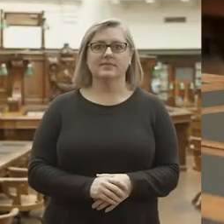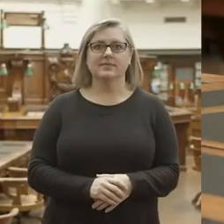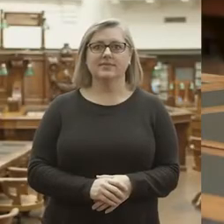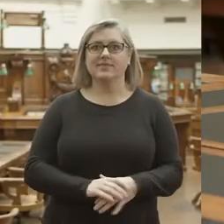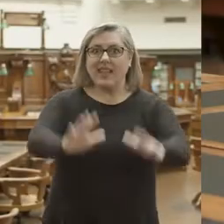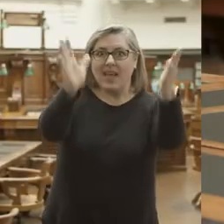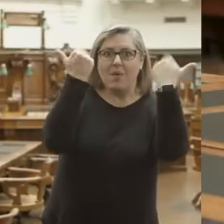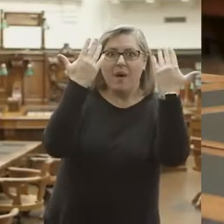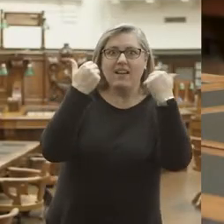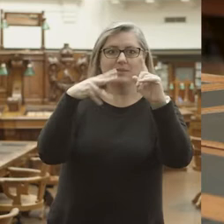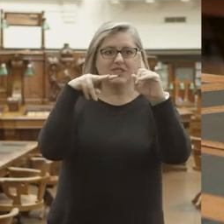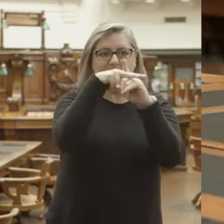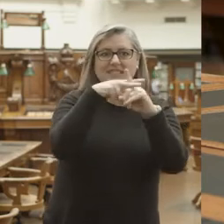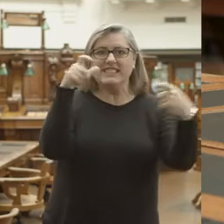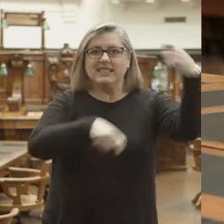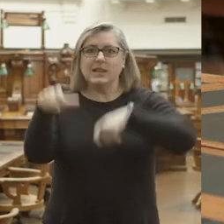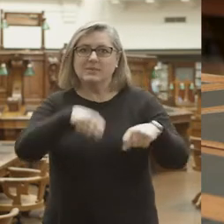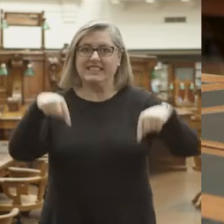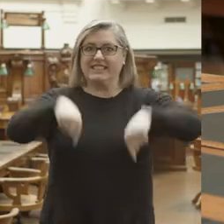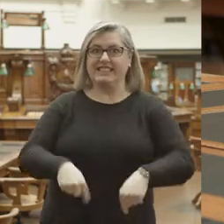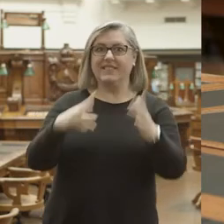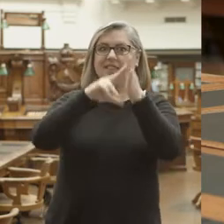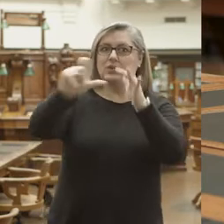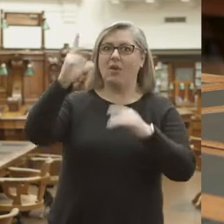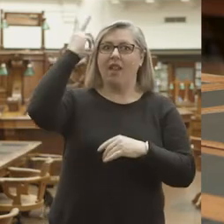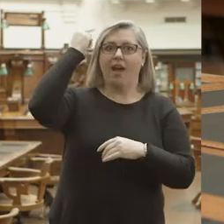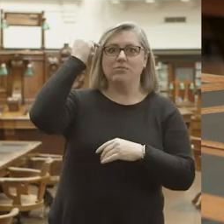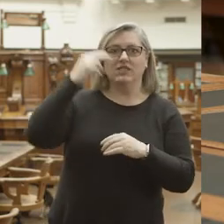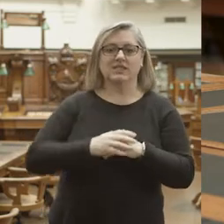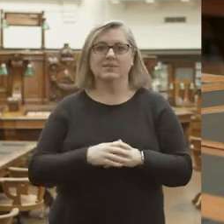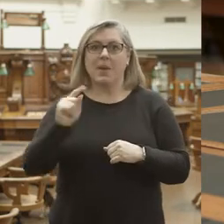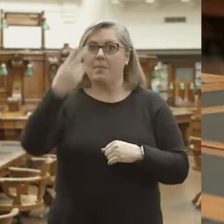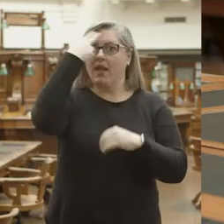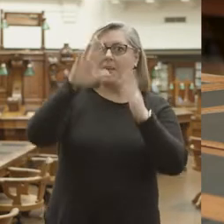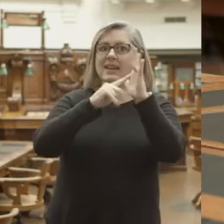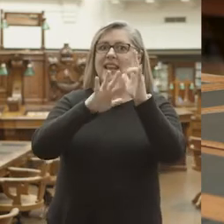Nicholas J Johnson: Welcome to Deceptology here at State Library Victoria. My name is Nicholas J